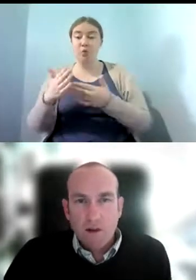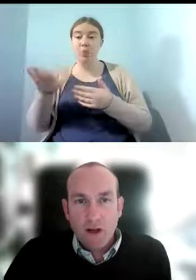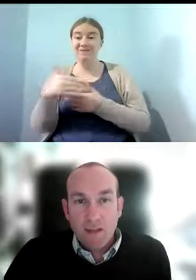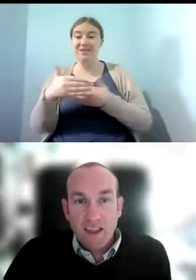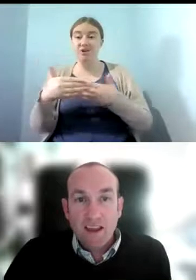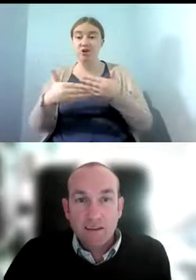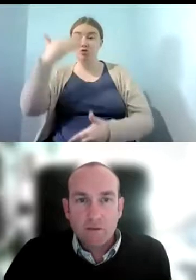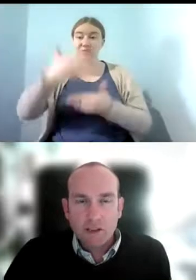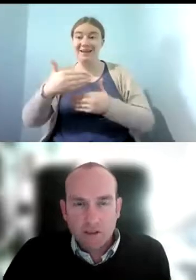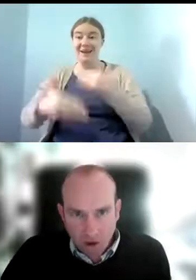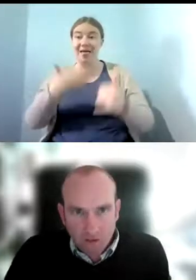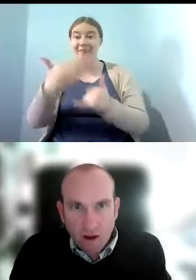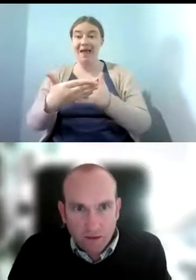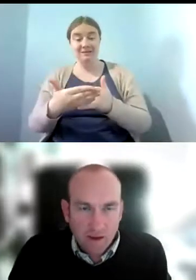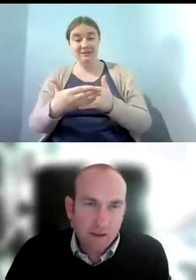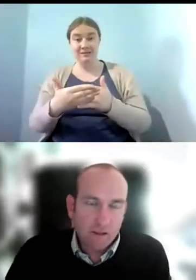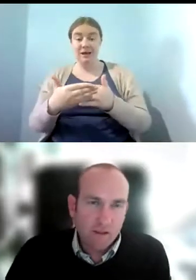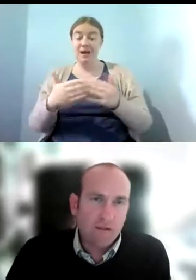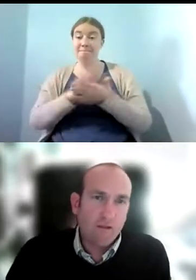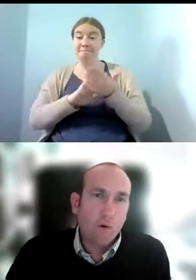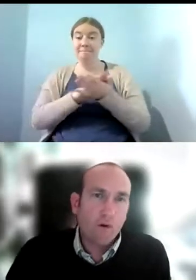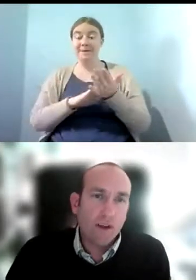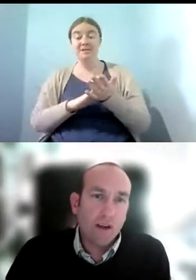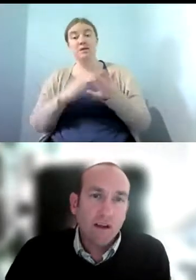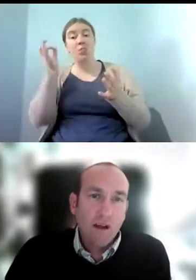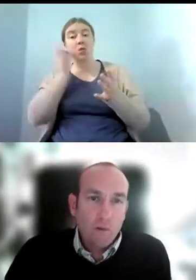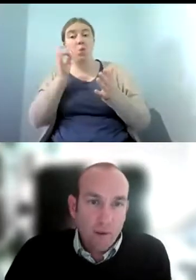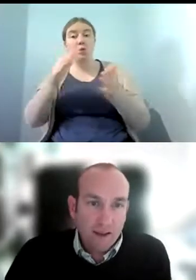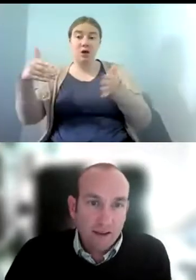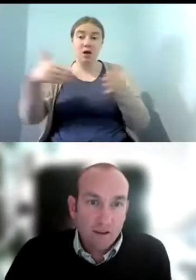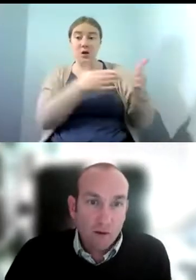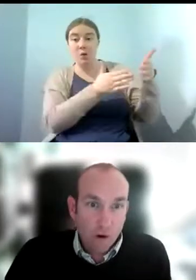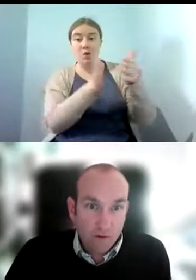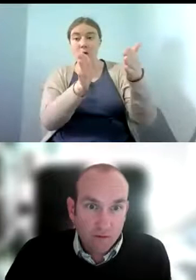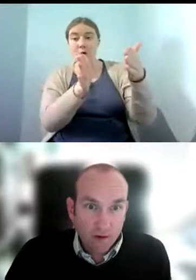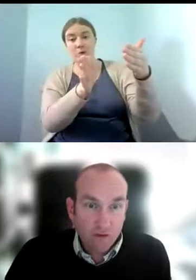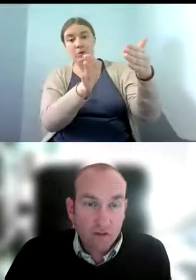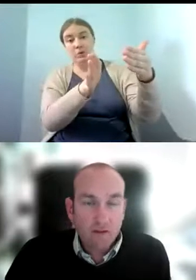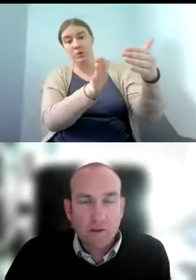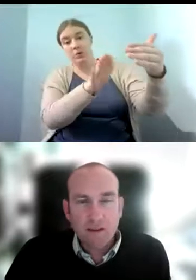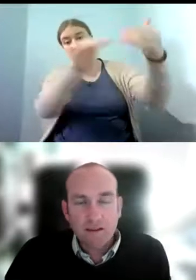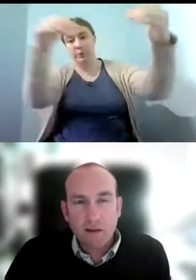at the end which divert the the flow of water back into what flows through the fish pass itself